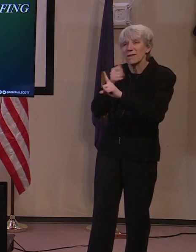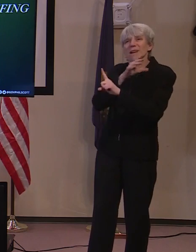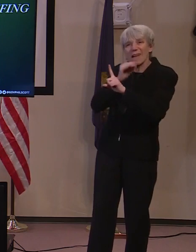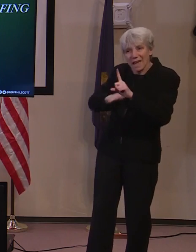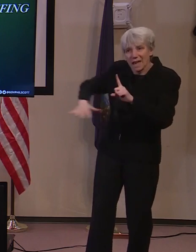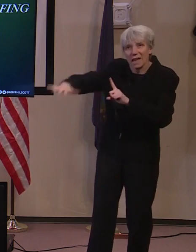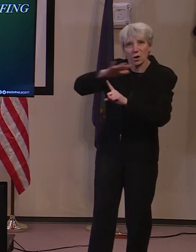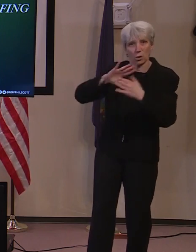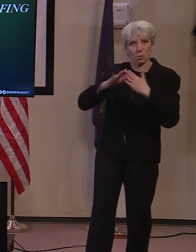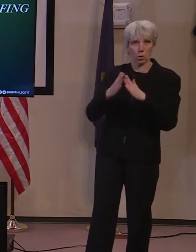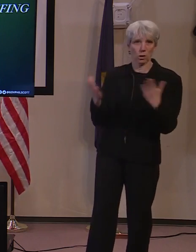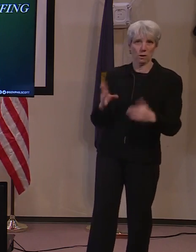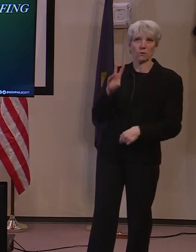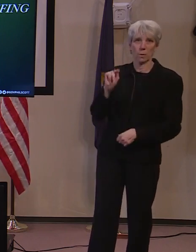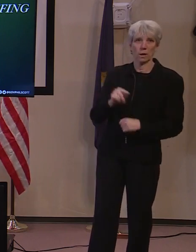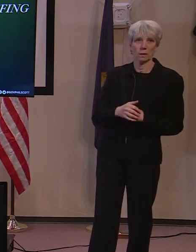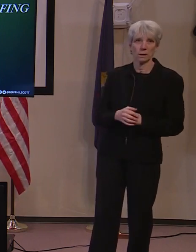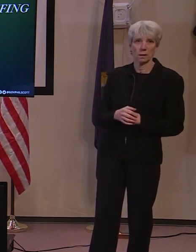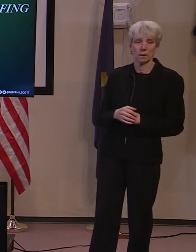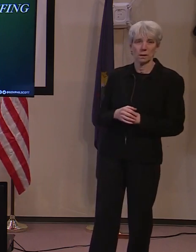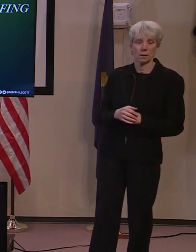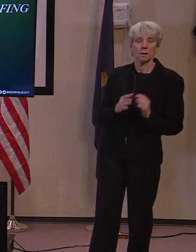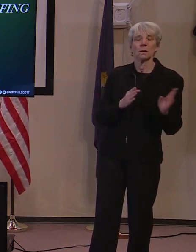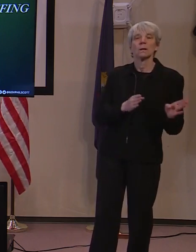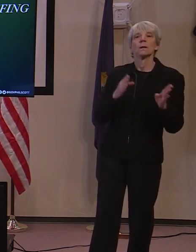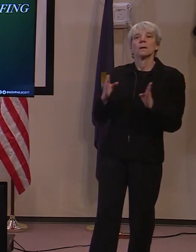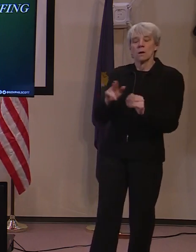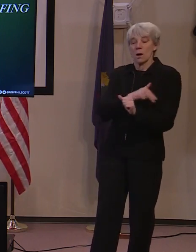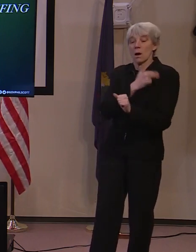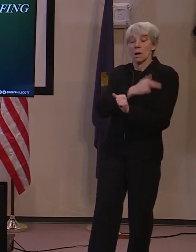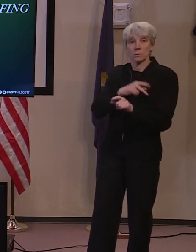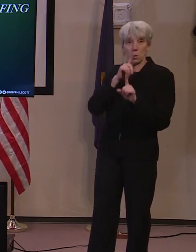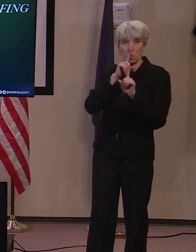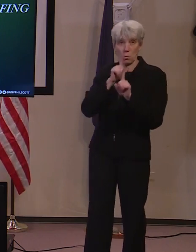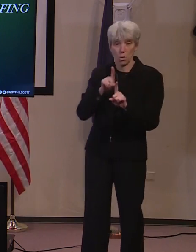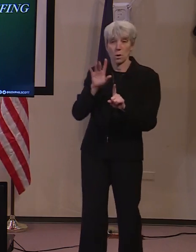Turning to hospital reporting, we are making a change in the facilities that